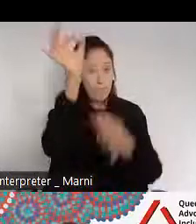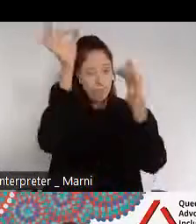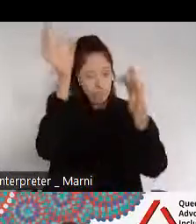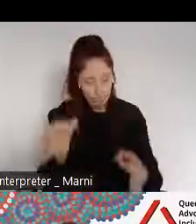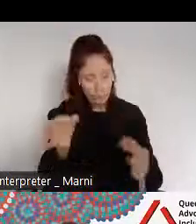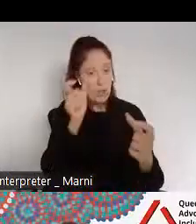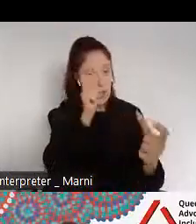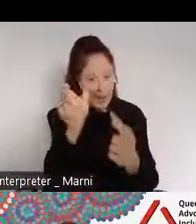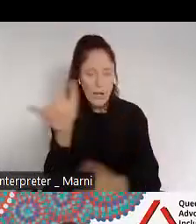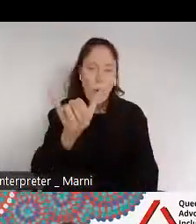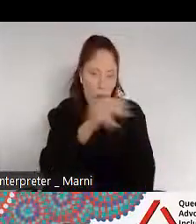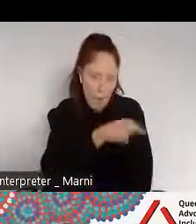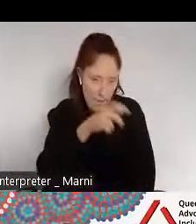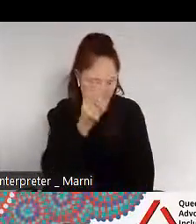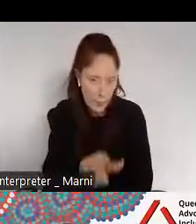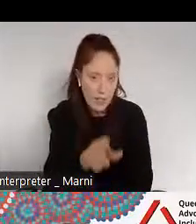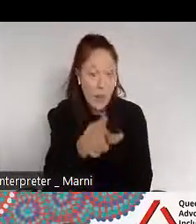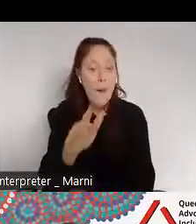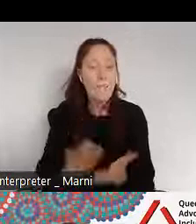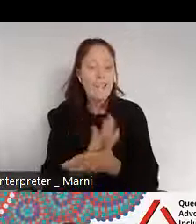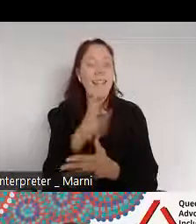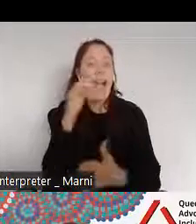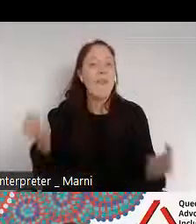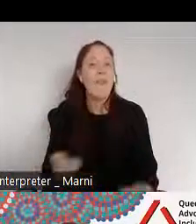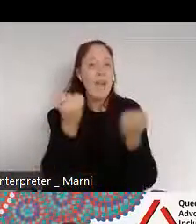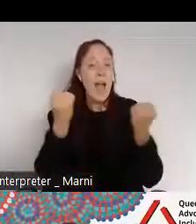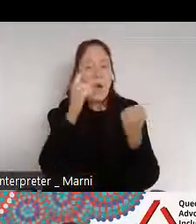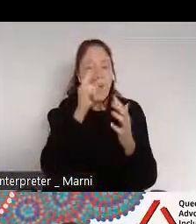they are empowered to do anything in the relation to the matter they've been appointed for that